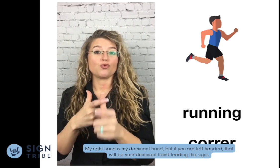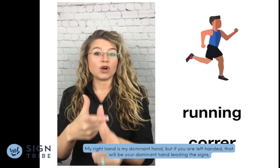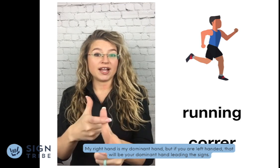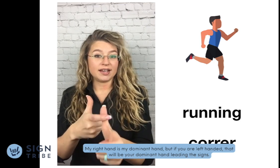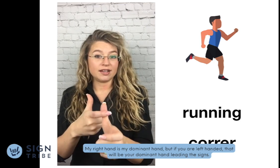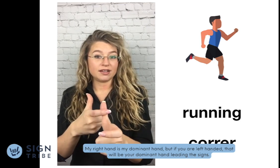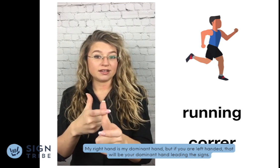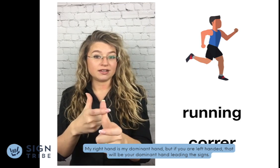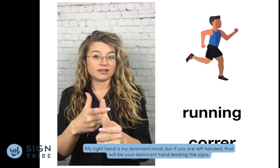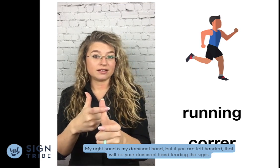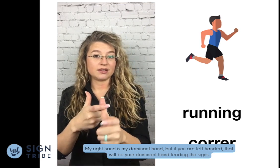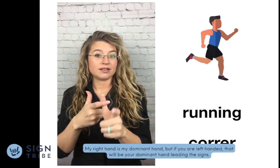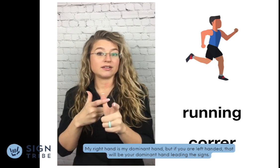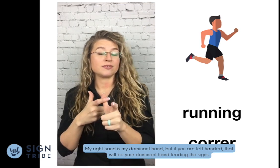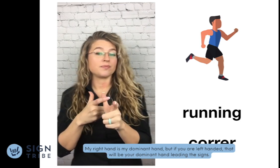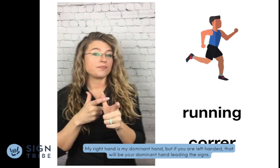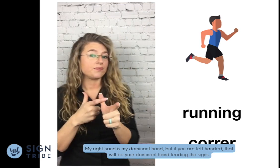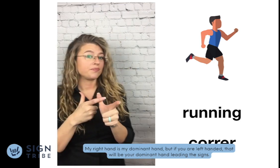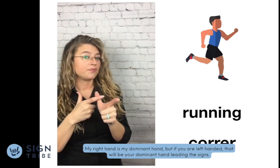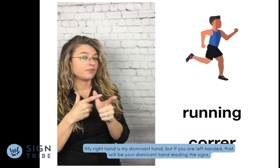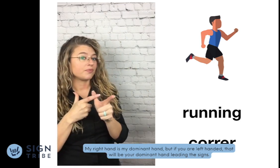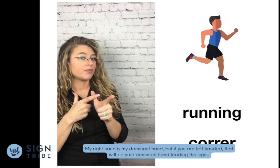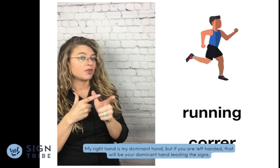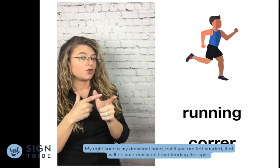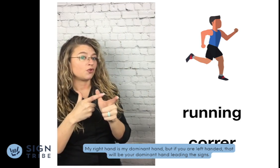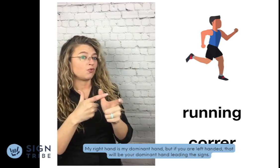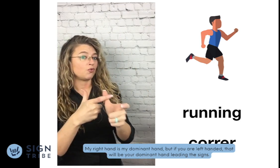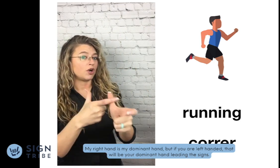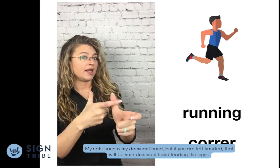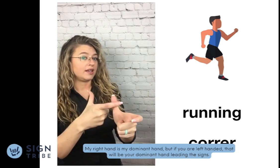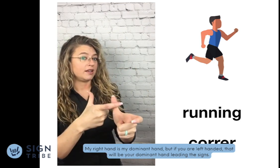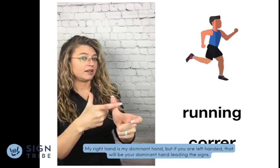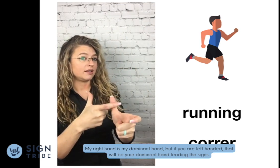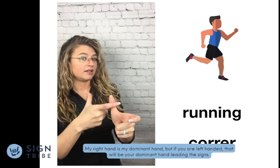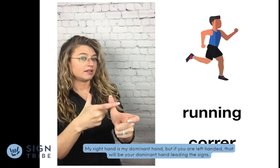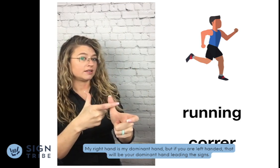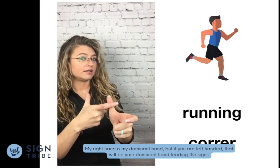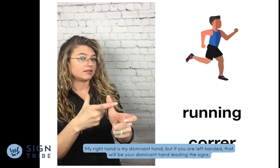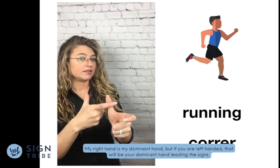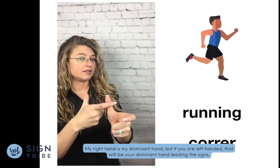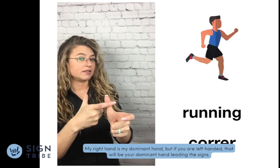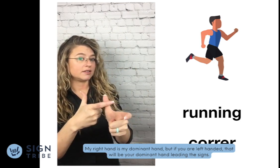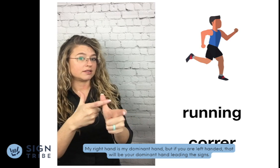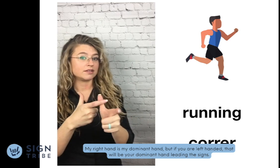Run, run,